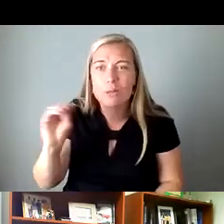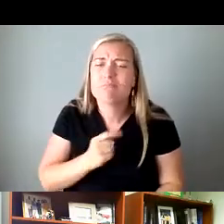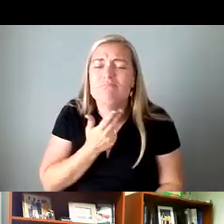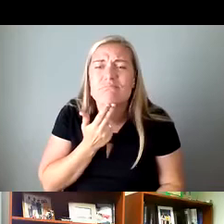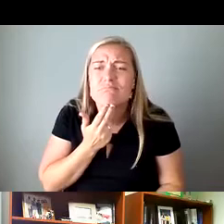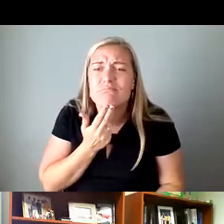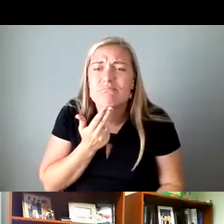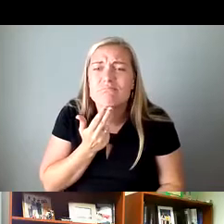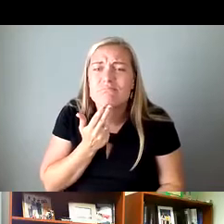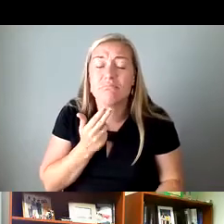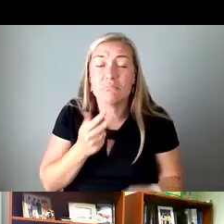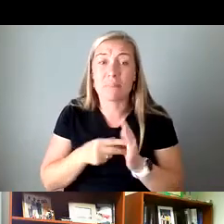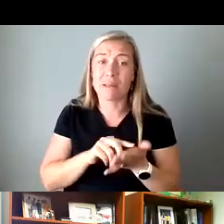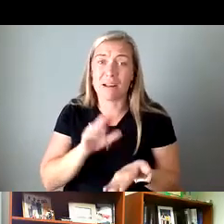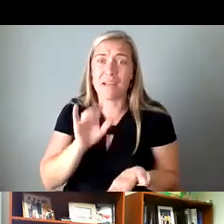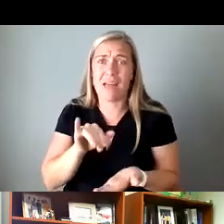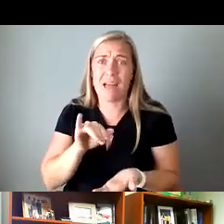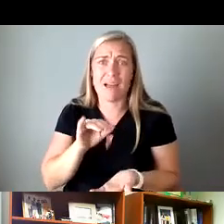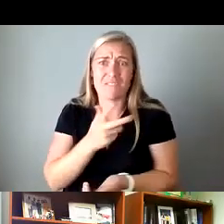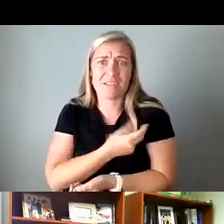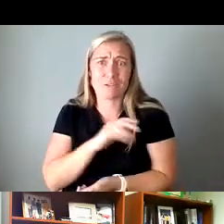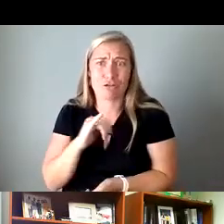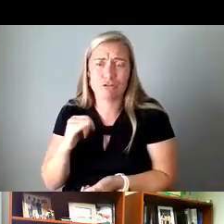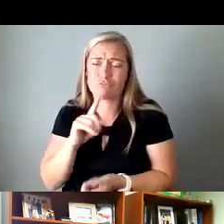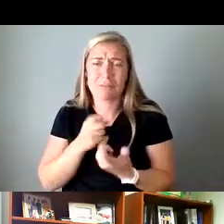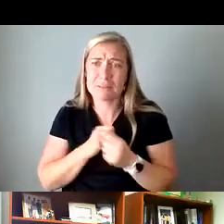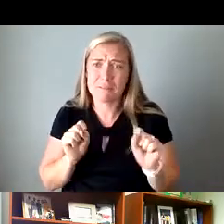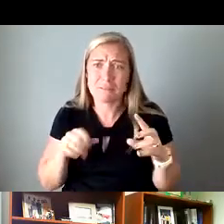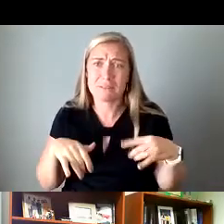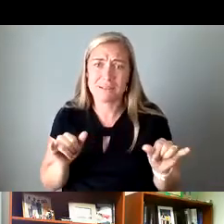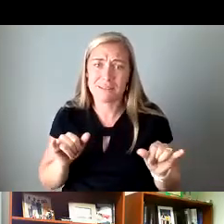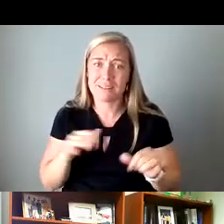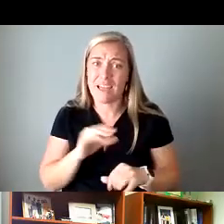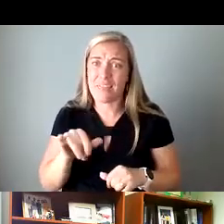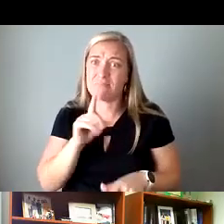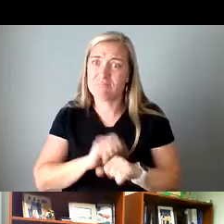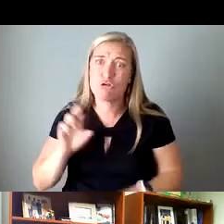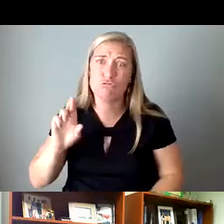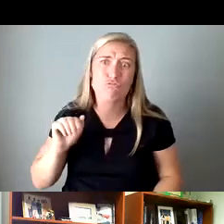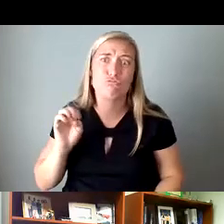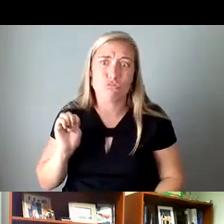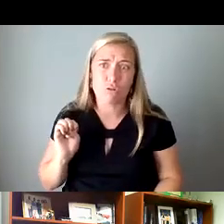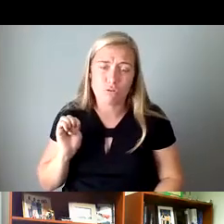vaccine very safe, and this particular side effect very rare. The other is something called